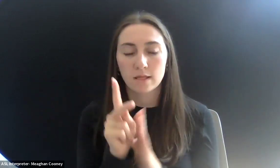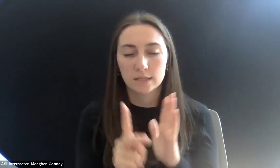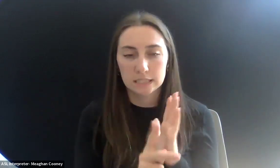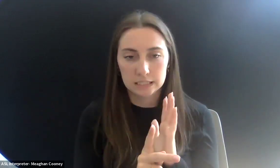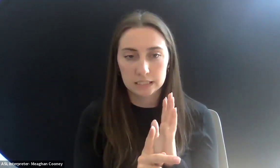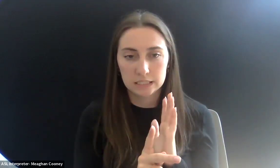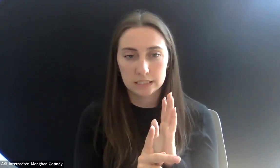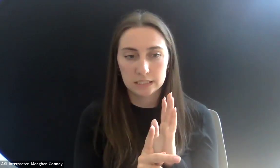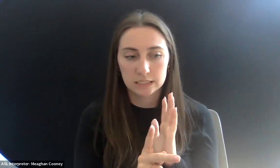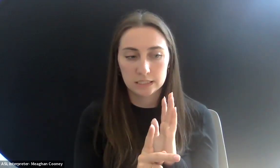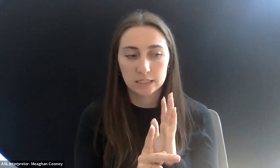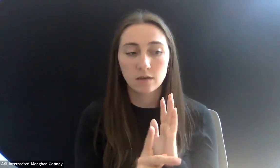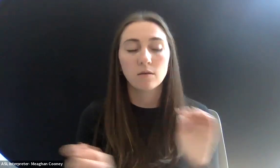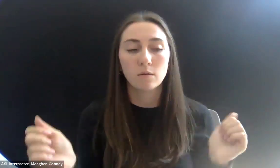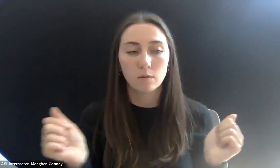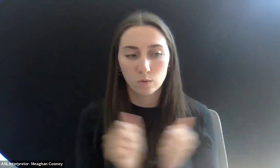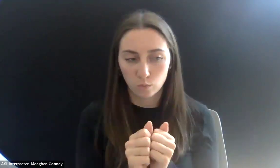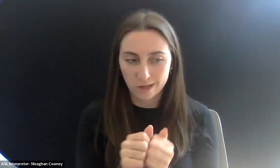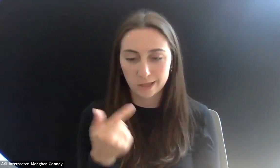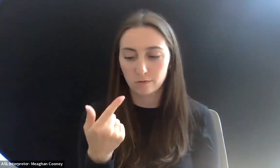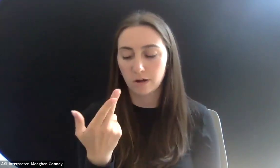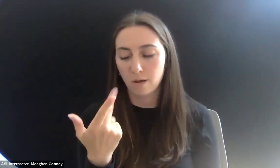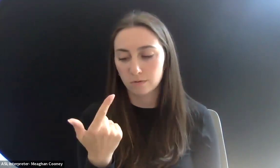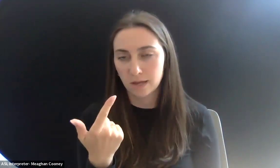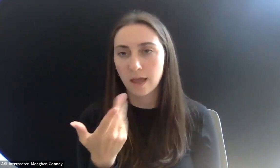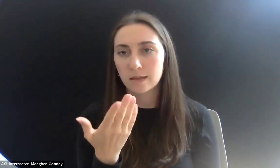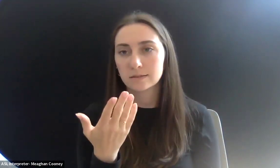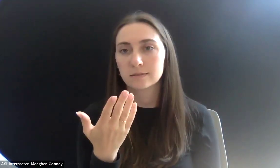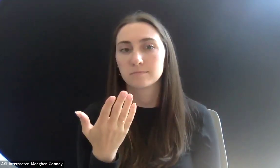And as with the greenhouse gas policy, this was also discussed